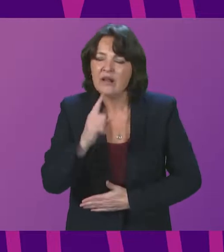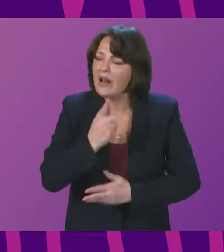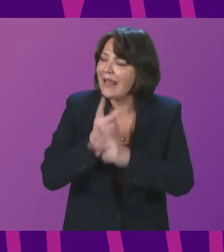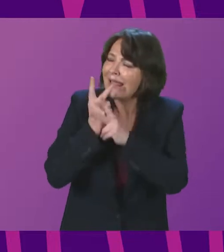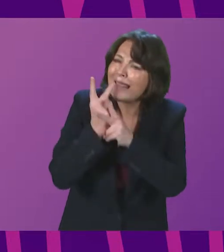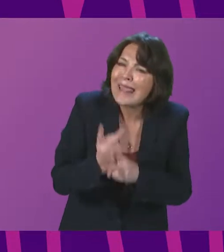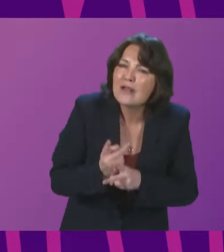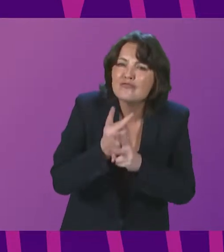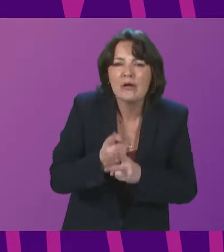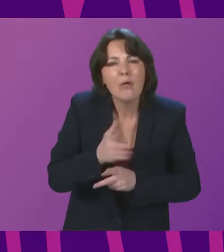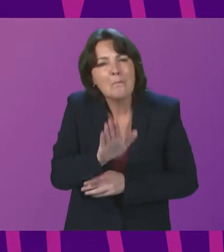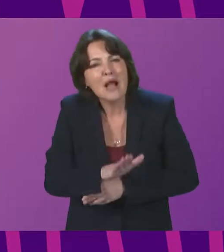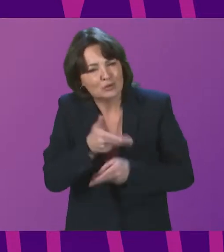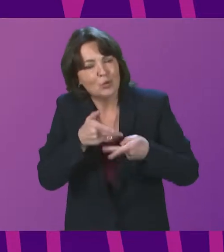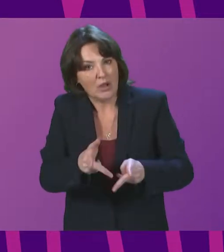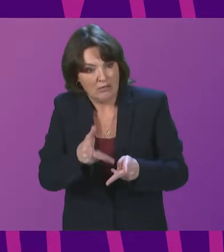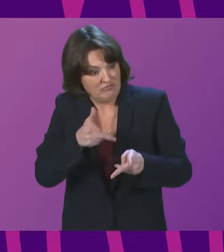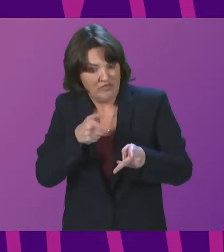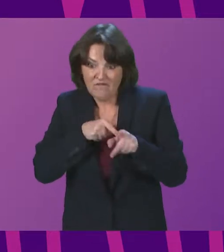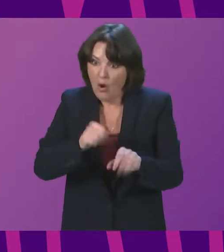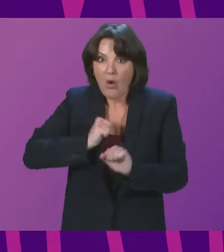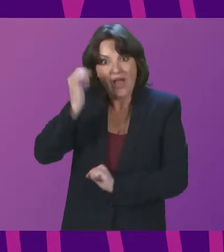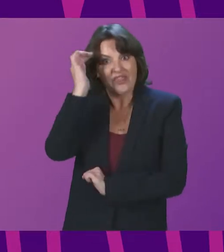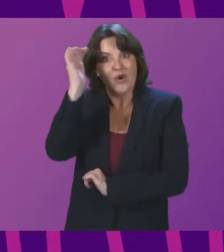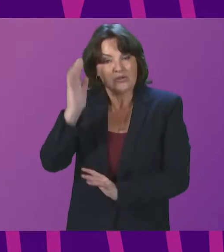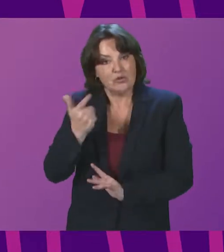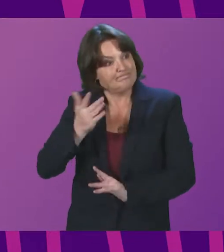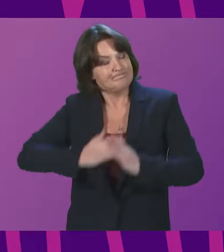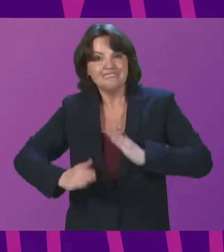and compassionate way, in line with our ethos, and that it intends to make further improvements for carers.